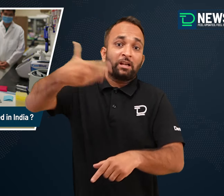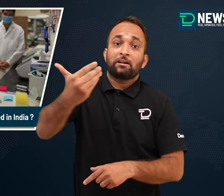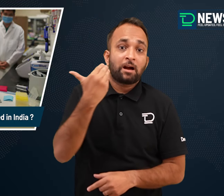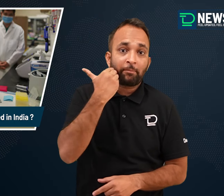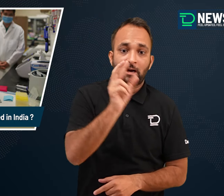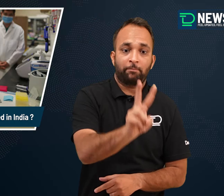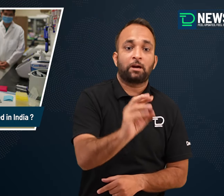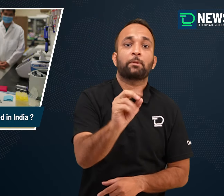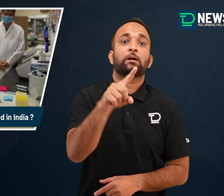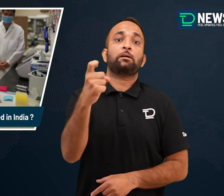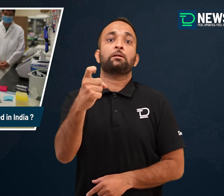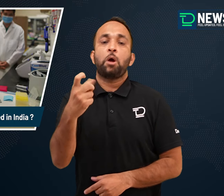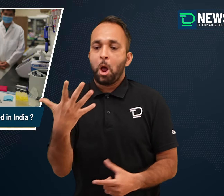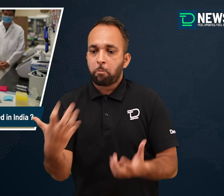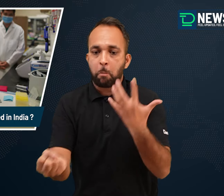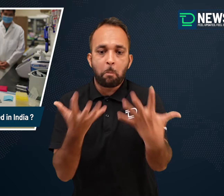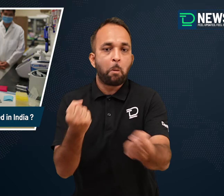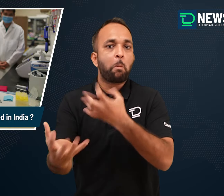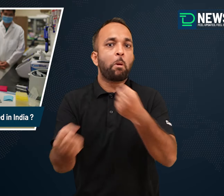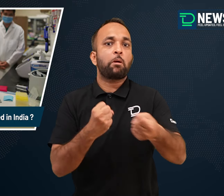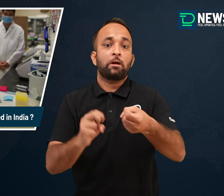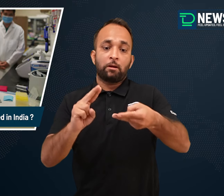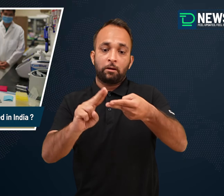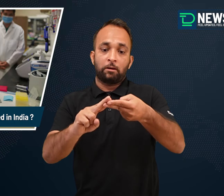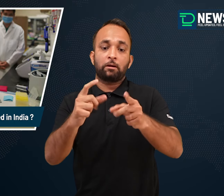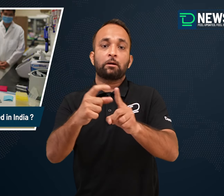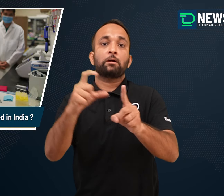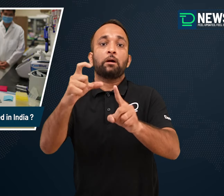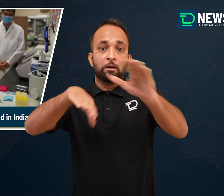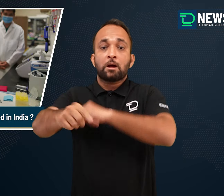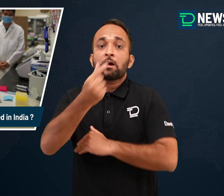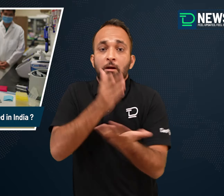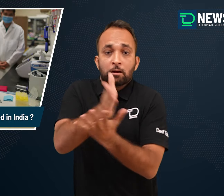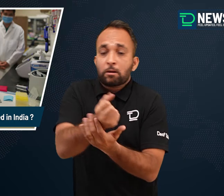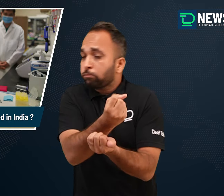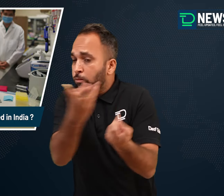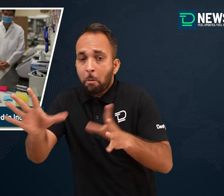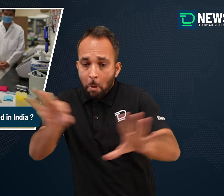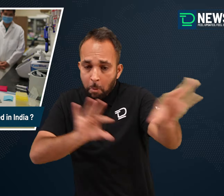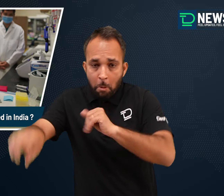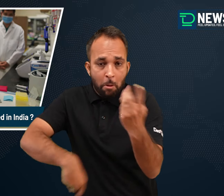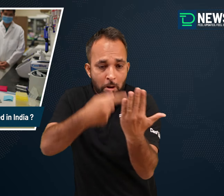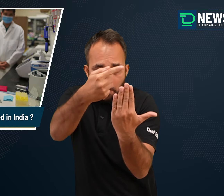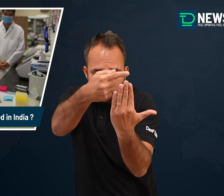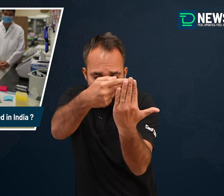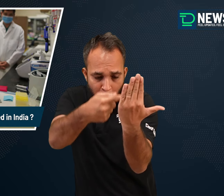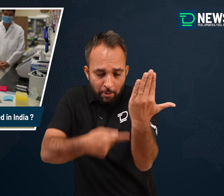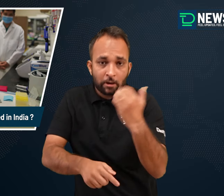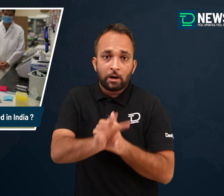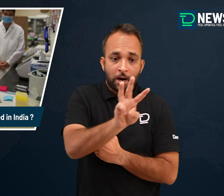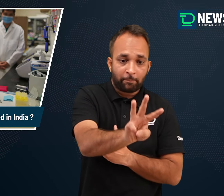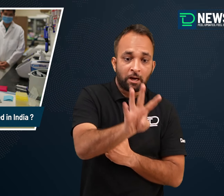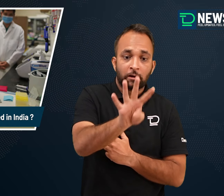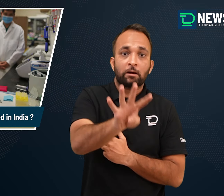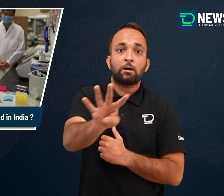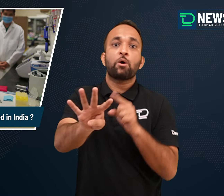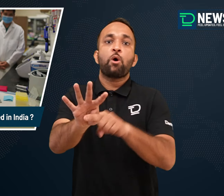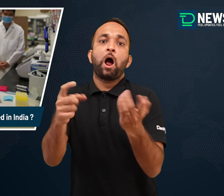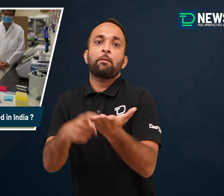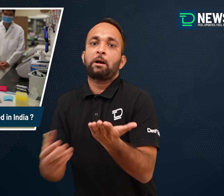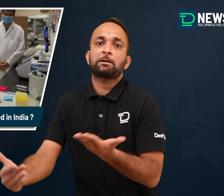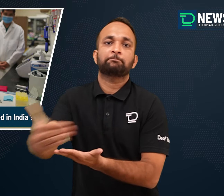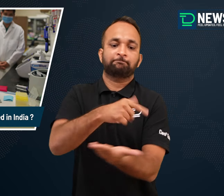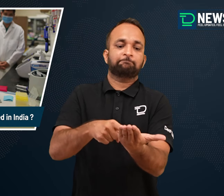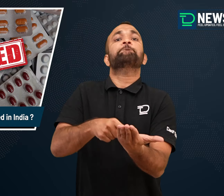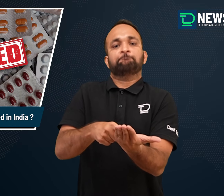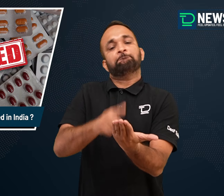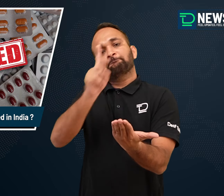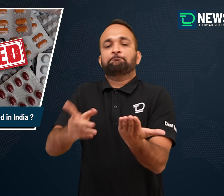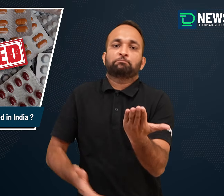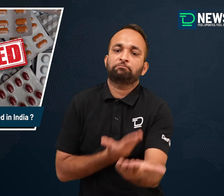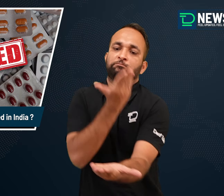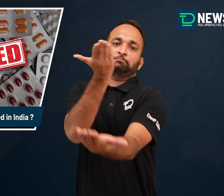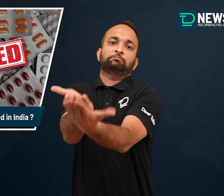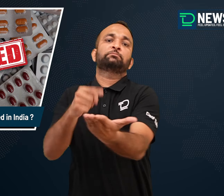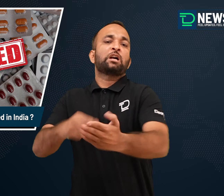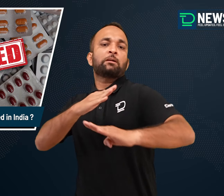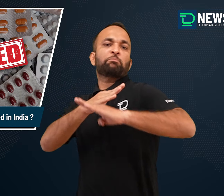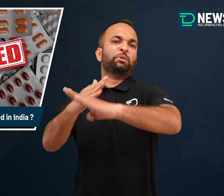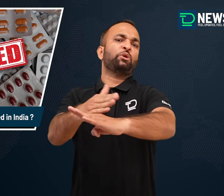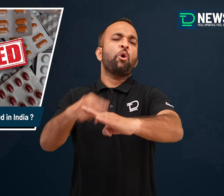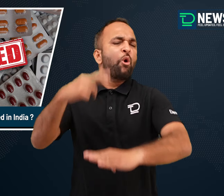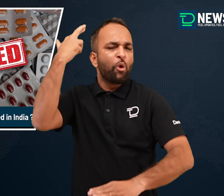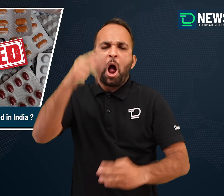In 2017, the committee submitted its report, recommending a ban on 344 FDCs.